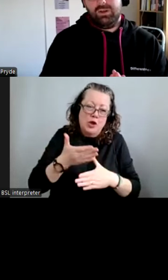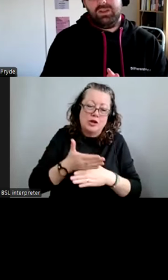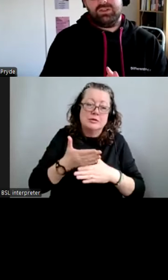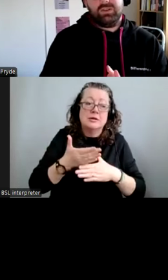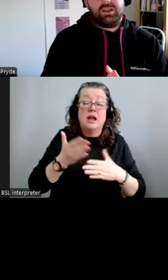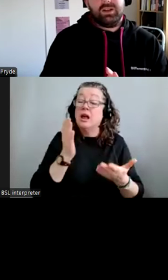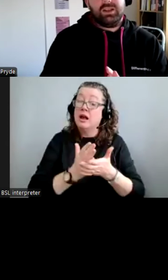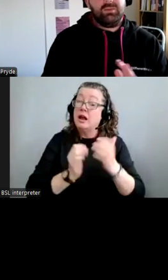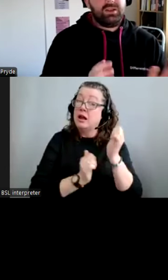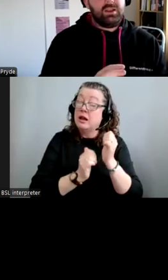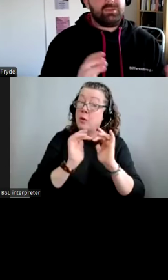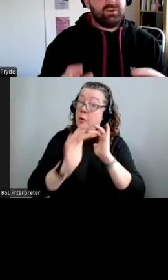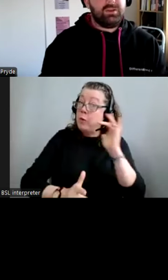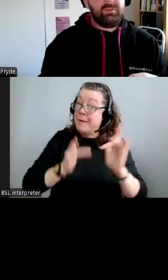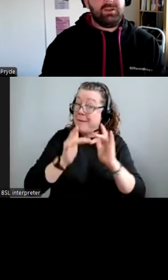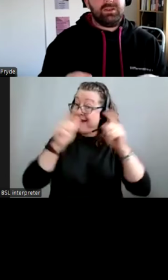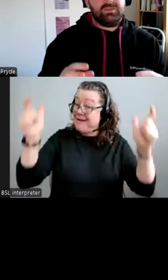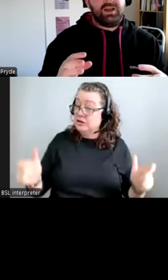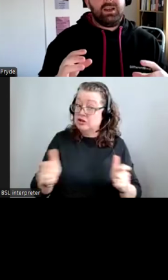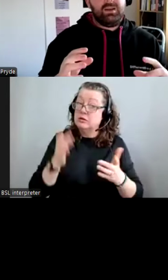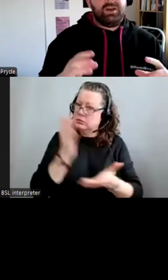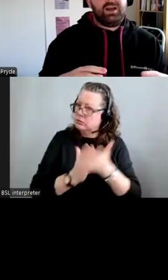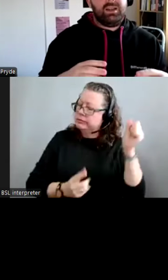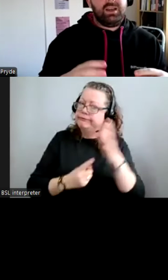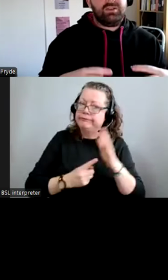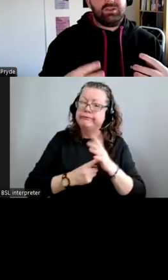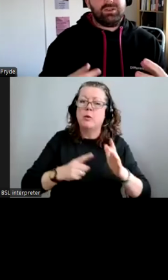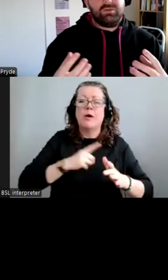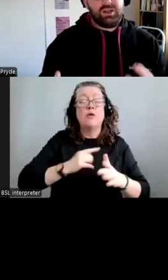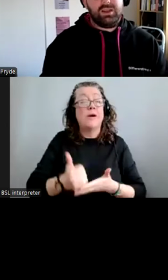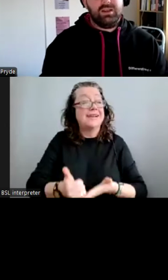I want to make sure that I try and communicate this properly because by getting structure right,